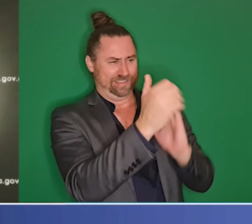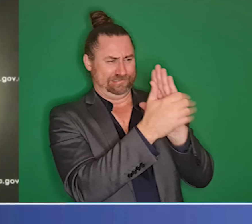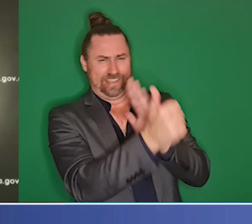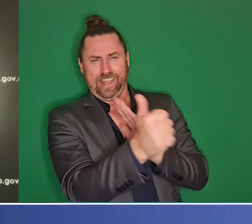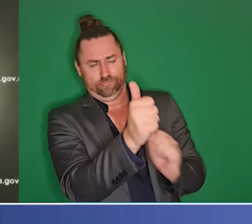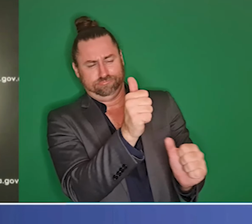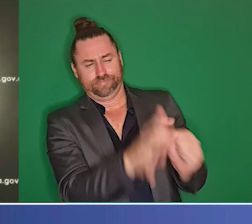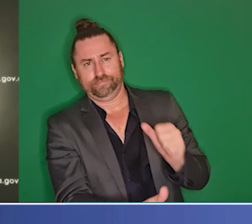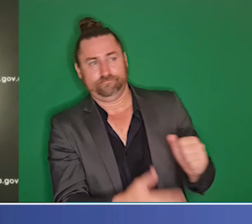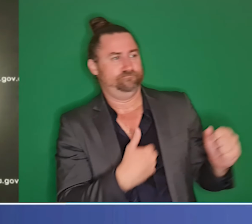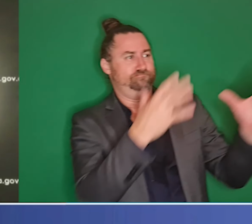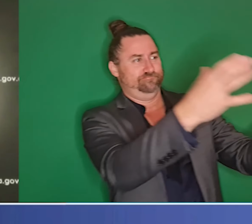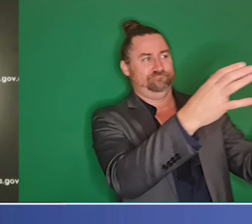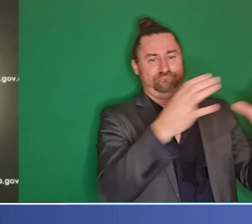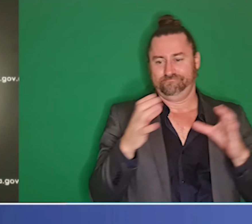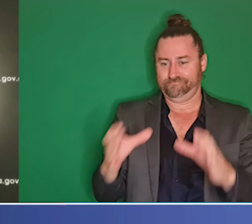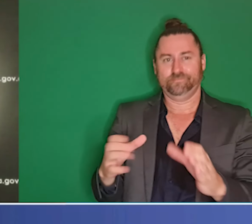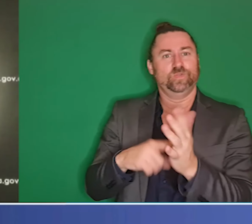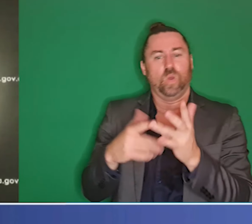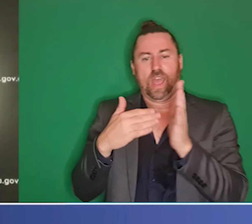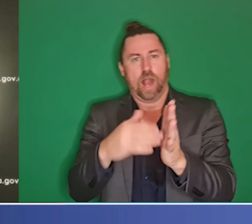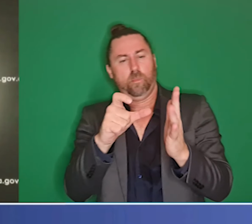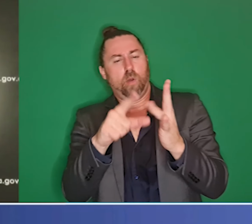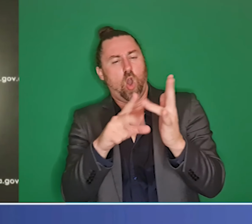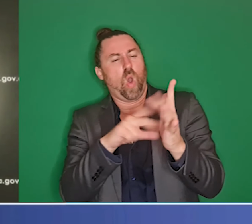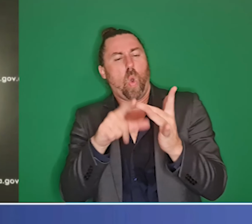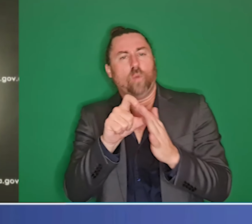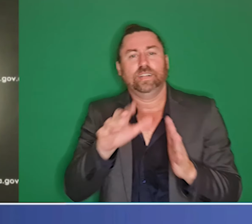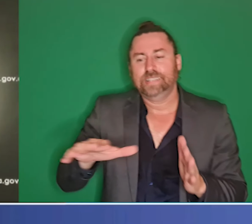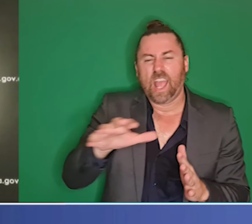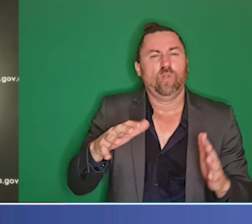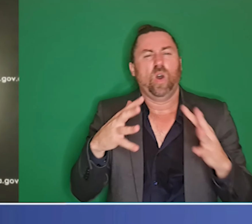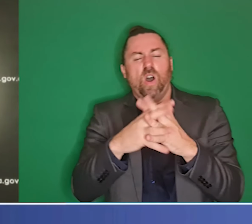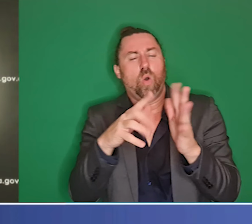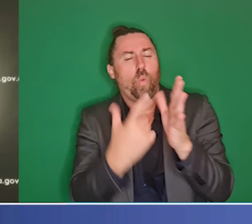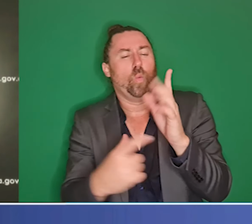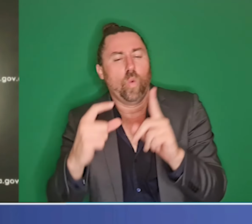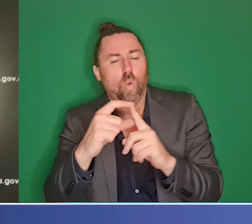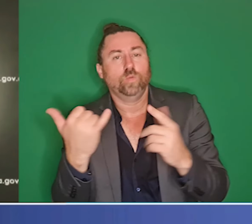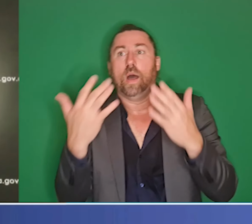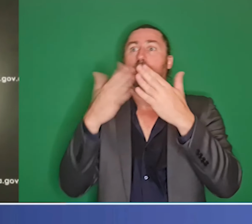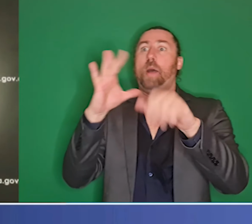that one would want in a COVID ward or in a public hospital.